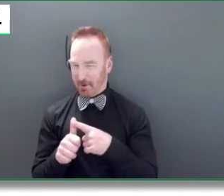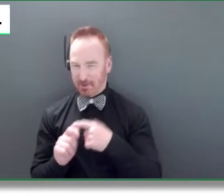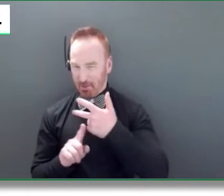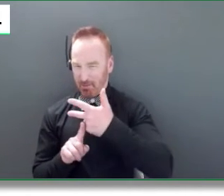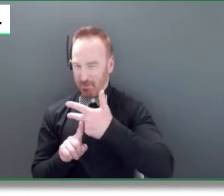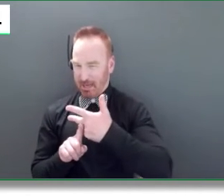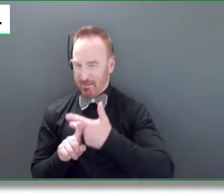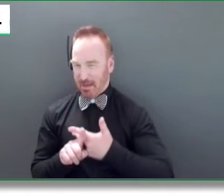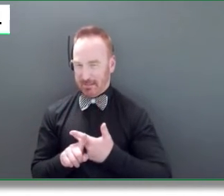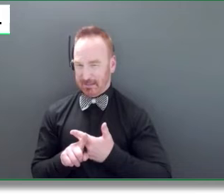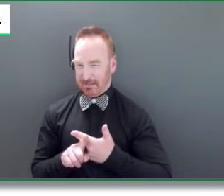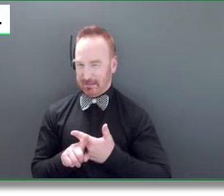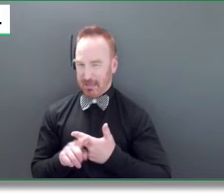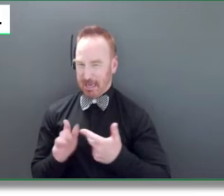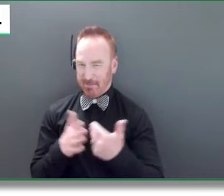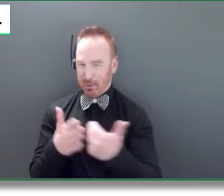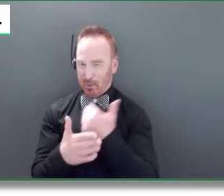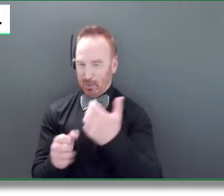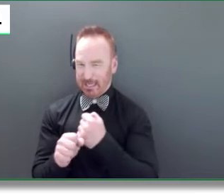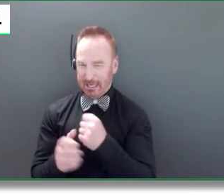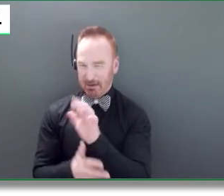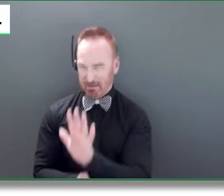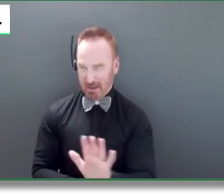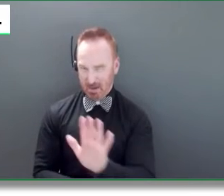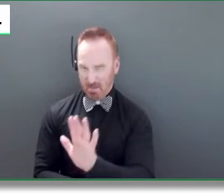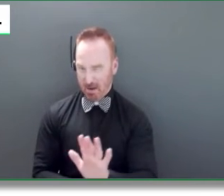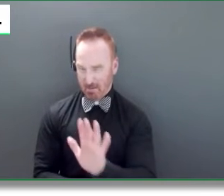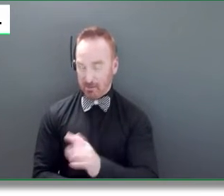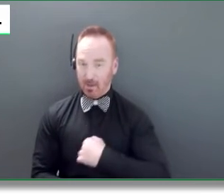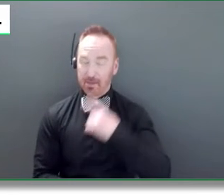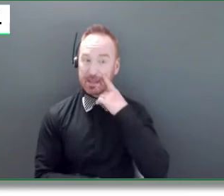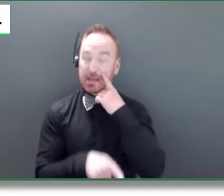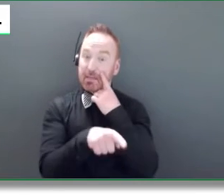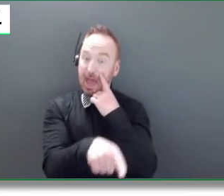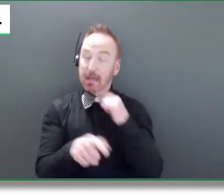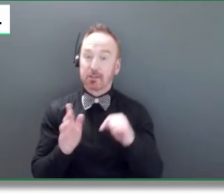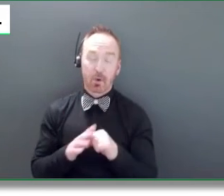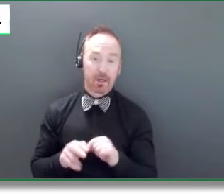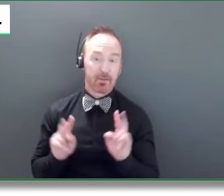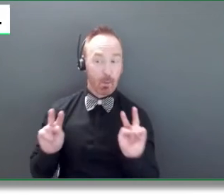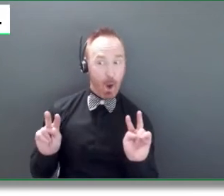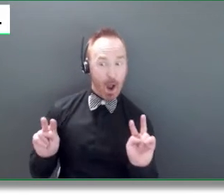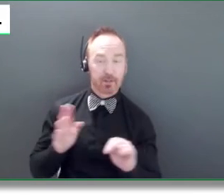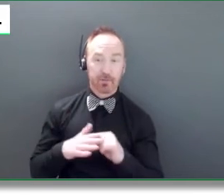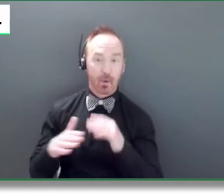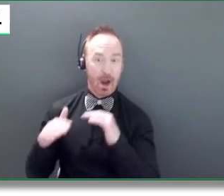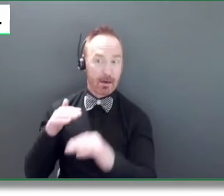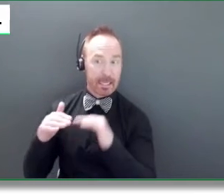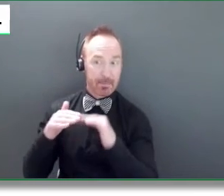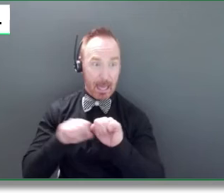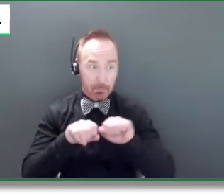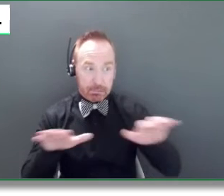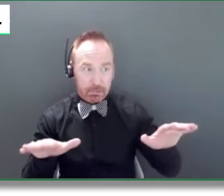and it's really a valuable opportunity for all of us to look at what the standard includes